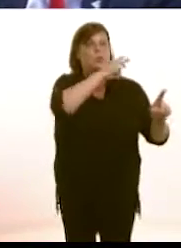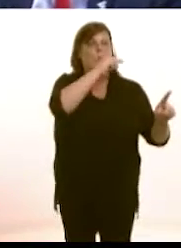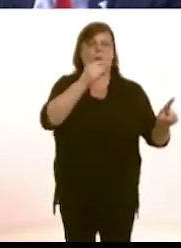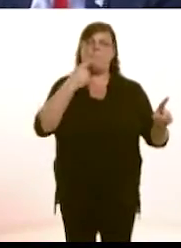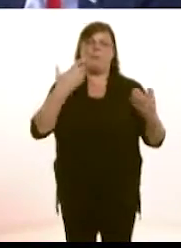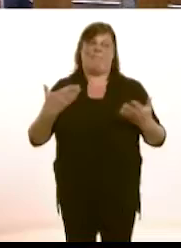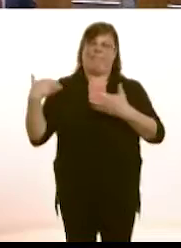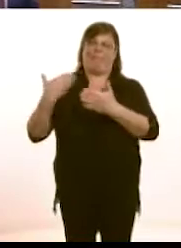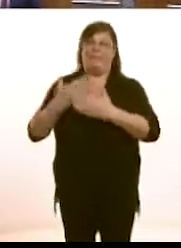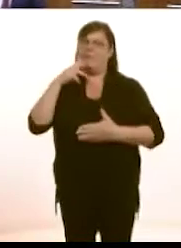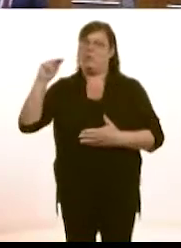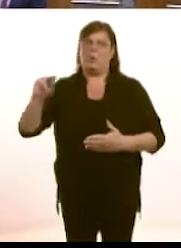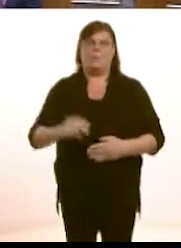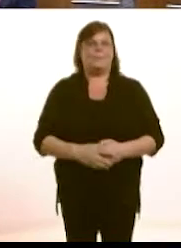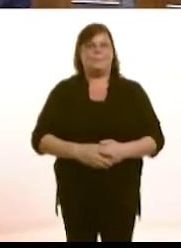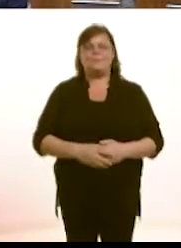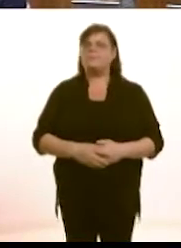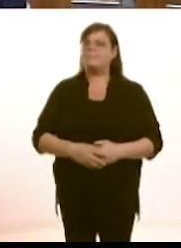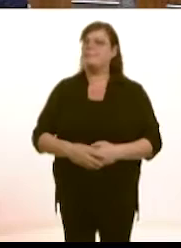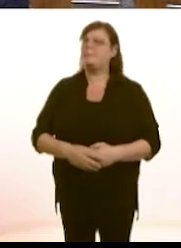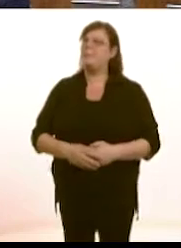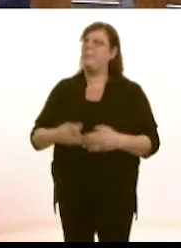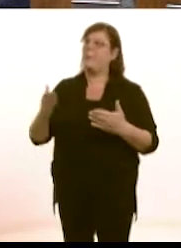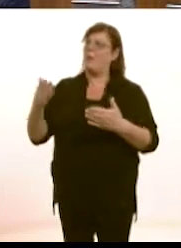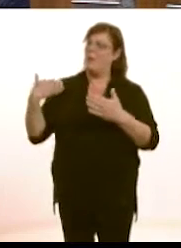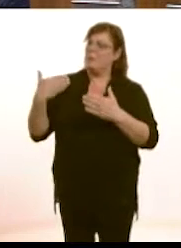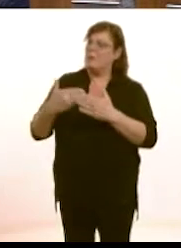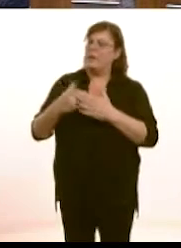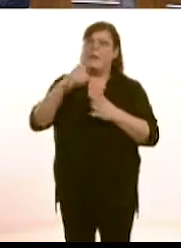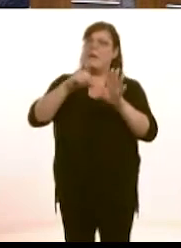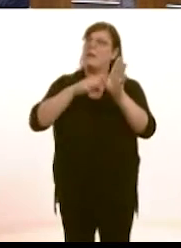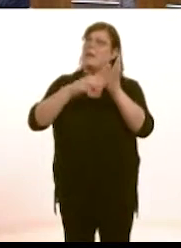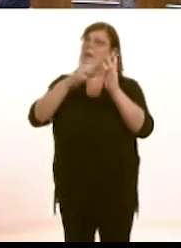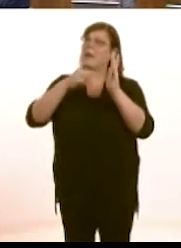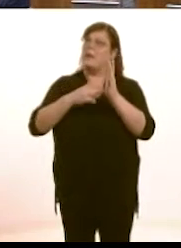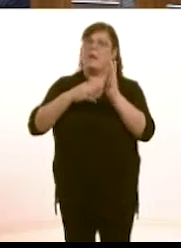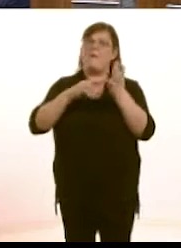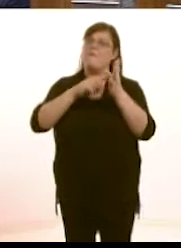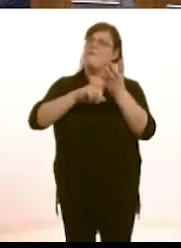Vikki Howells: To date, Cynon Valley has been firmly aligned with the Cardiff city region,